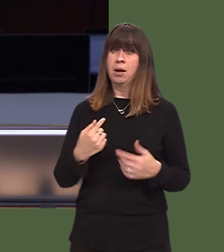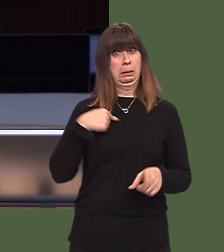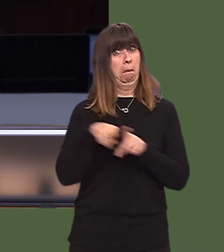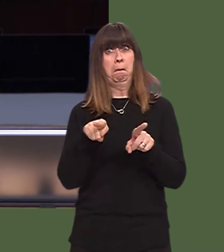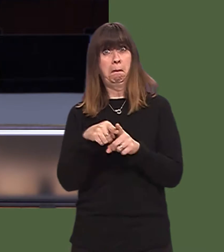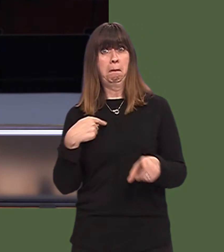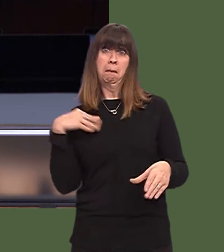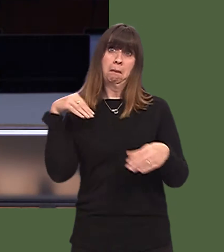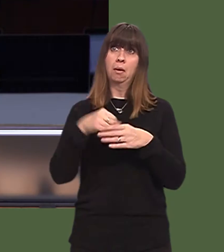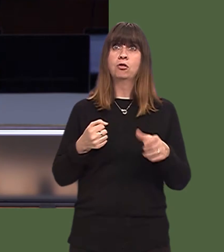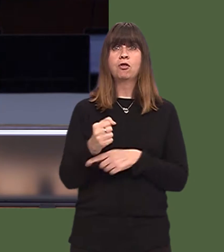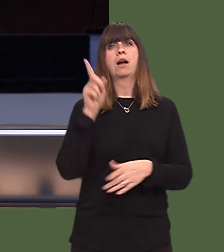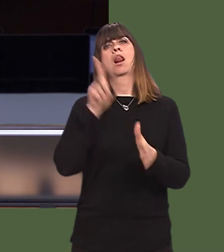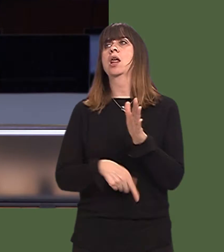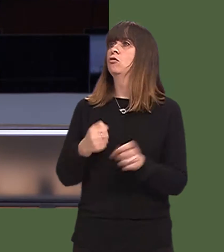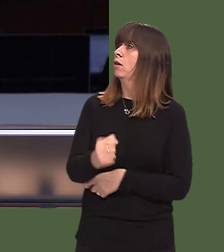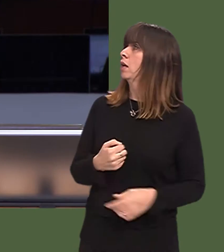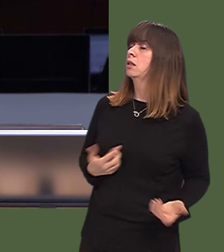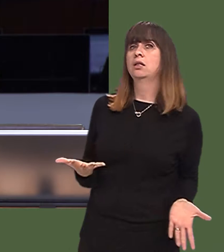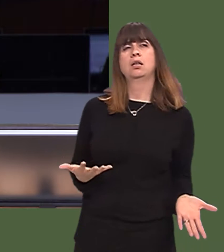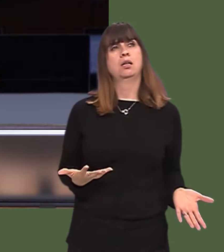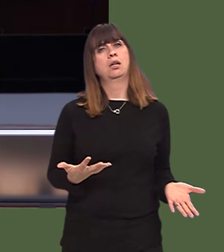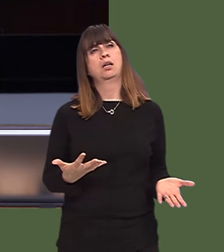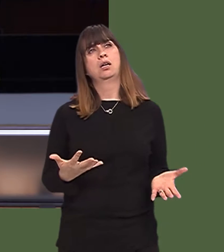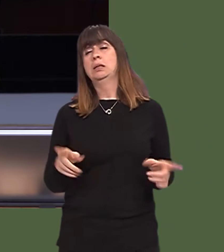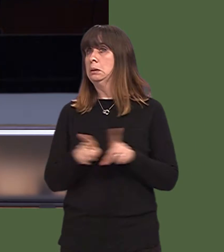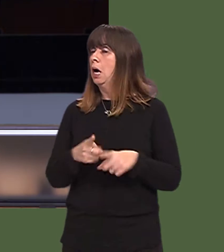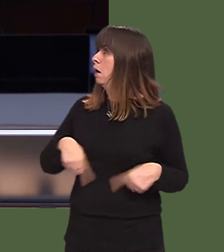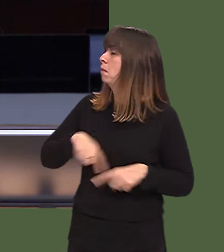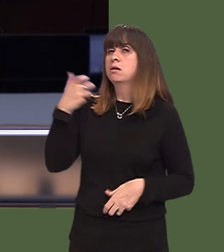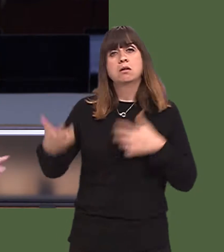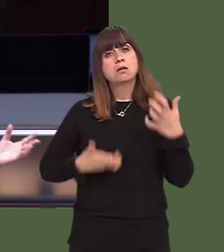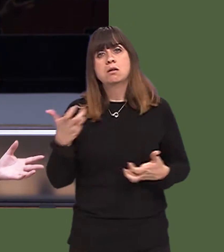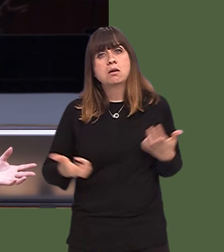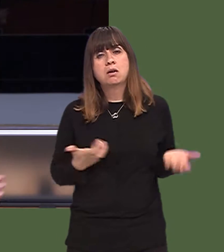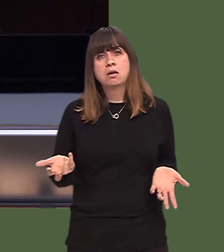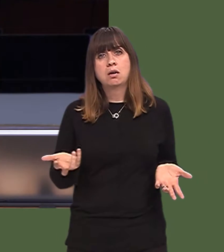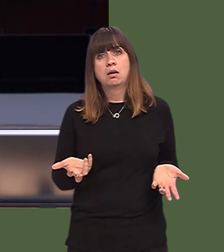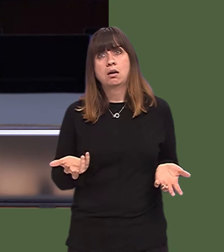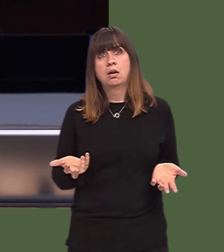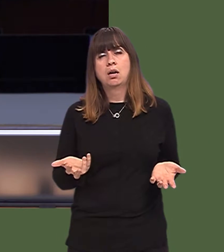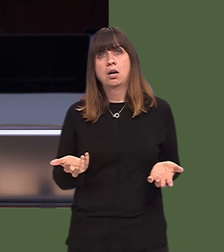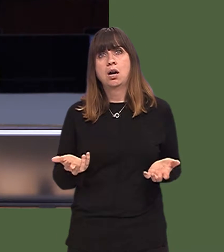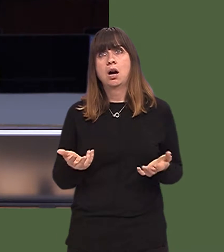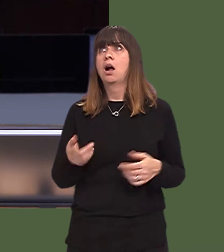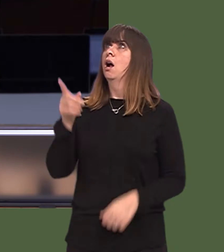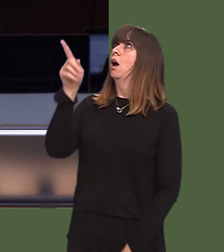I face regular delays, as does everyone else who uses the service. We never know when there are going to be delays or cancellations.